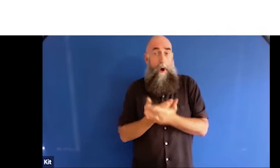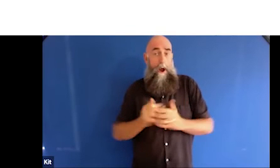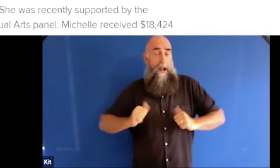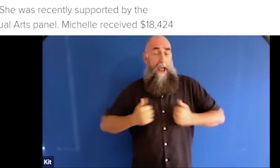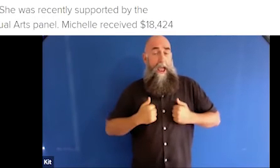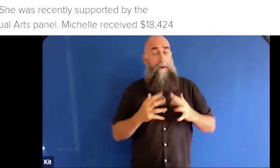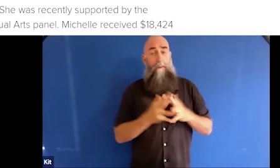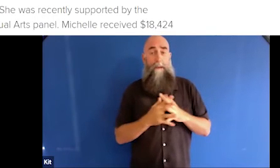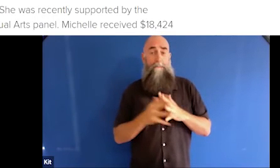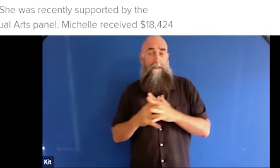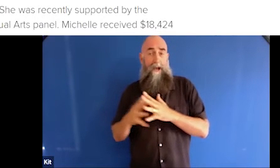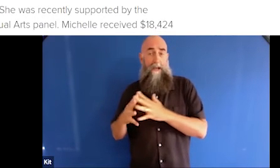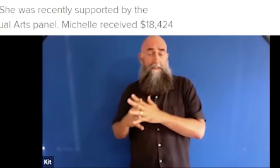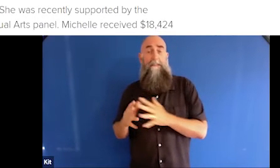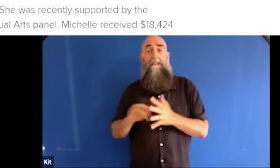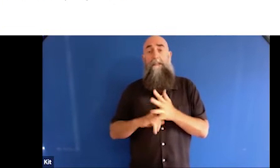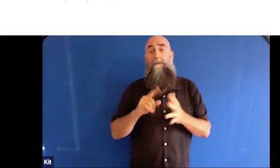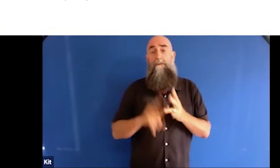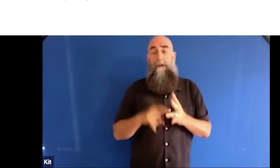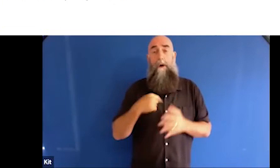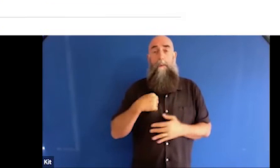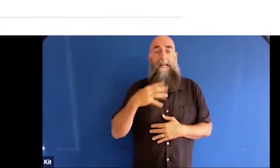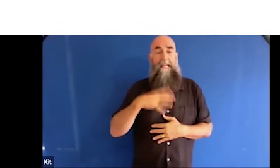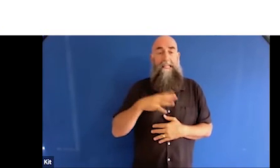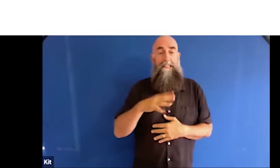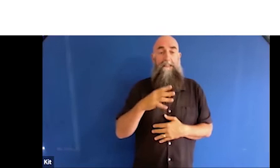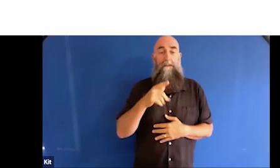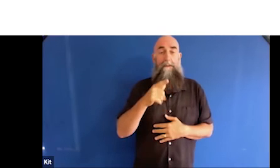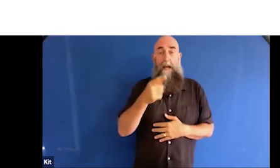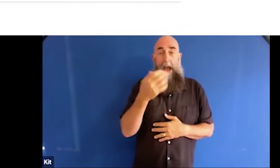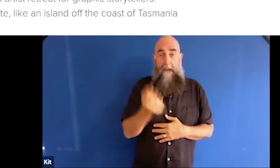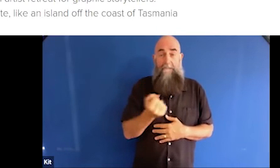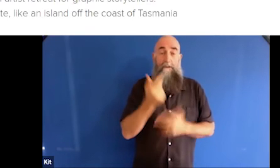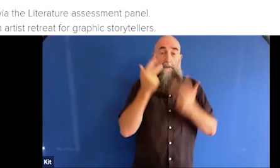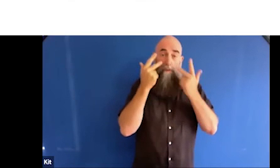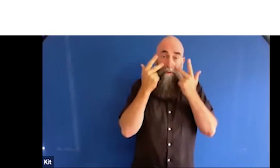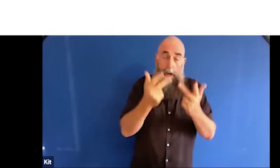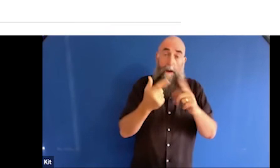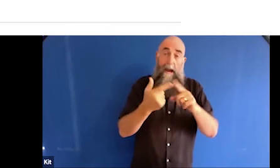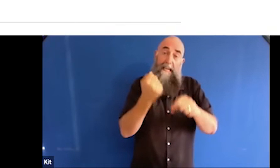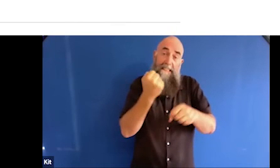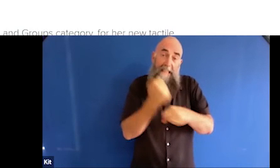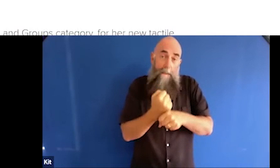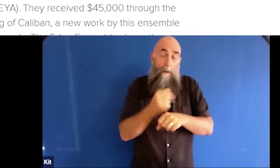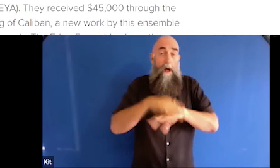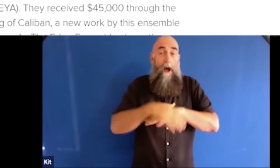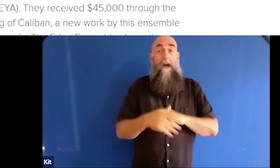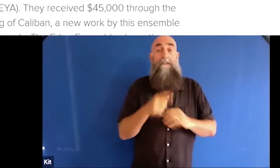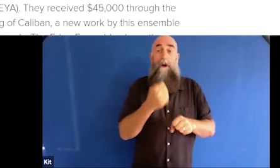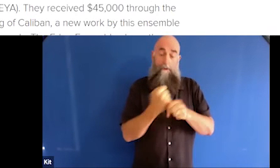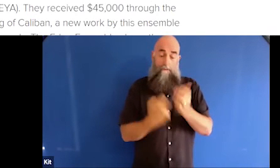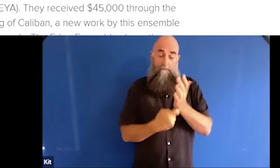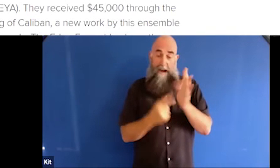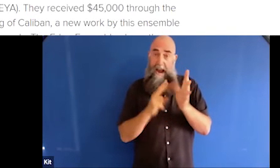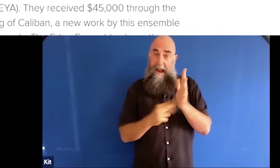is a question there about where can we samples of successful grants? We wouldn't show anybody